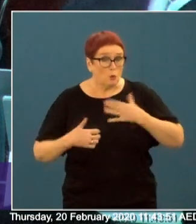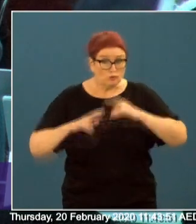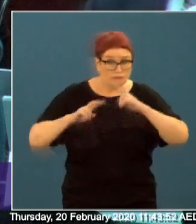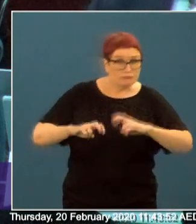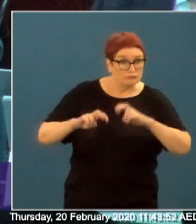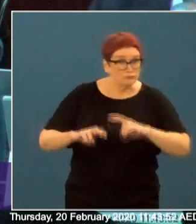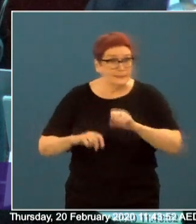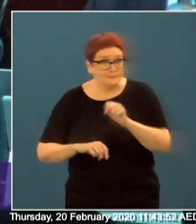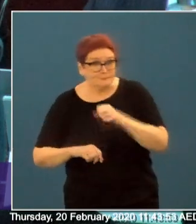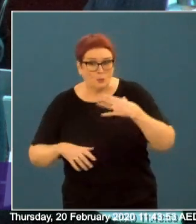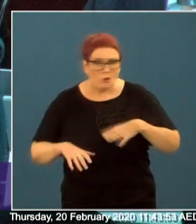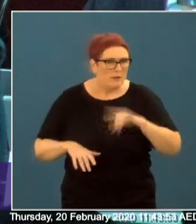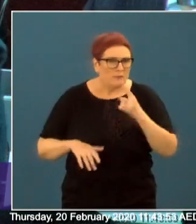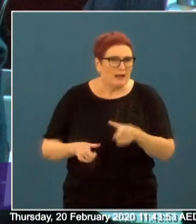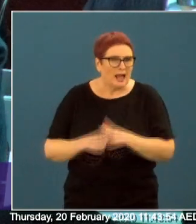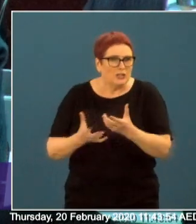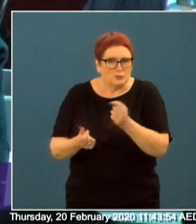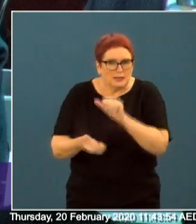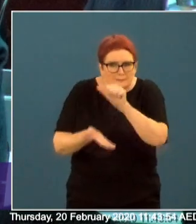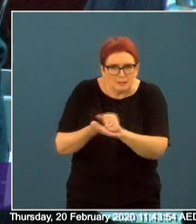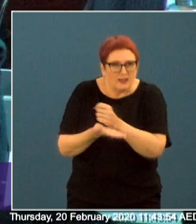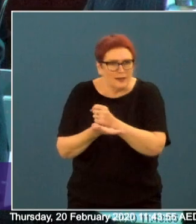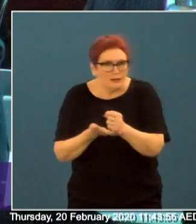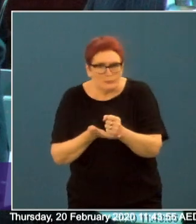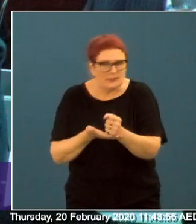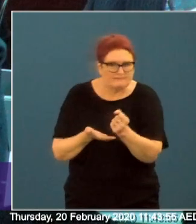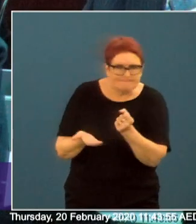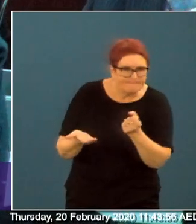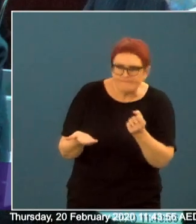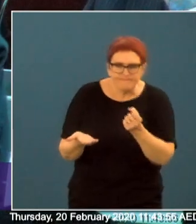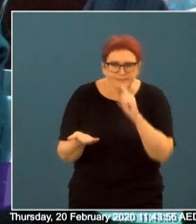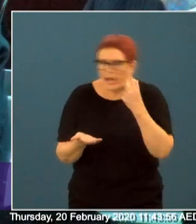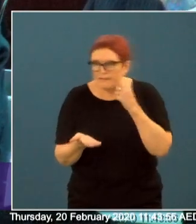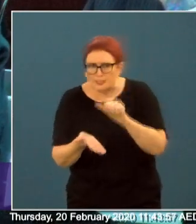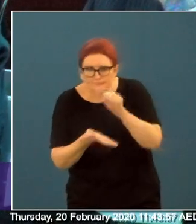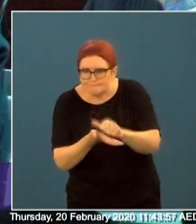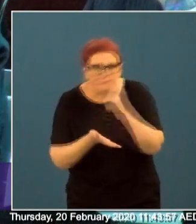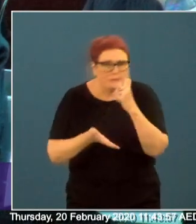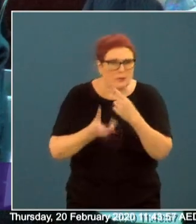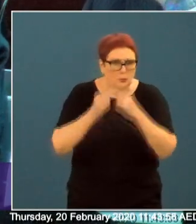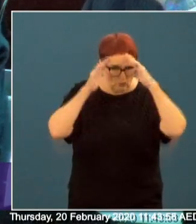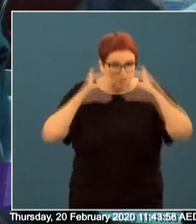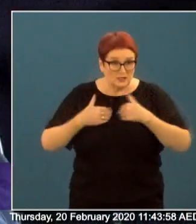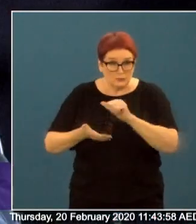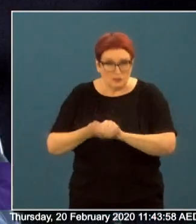but the availability of the data in which the research can be directed. Is that a fair understanding? That's right.